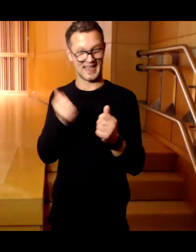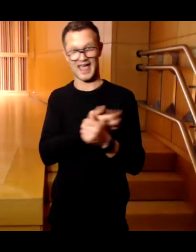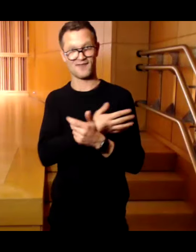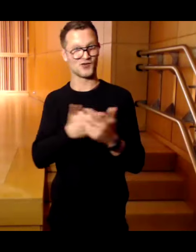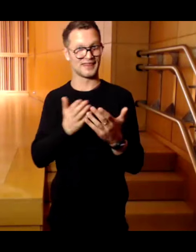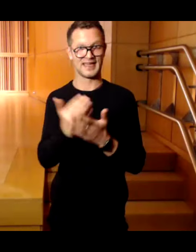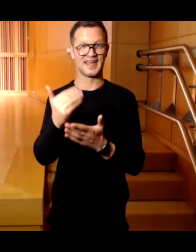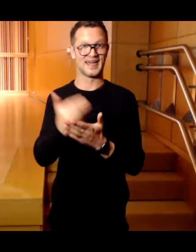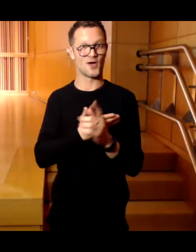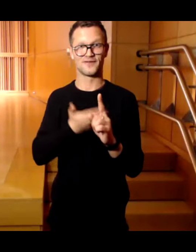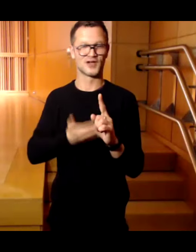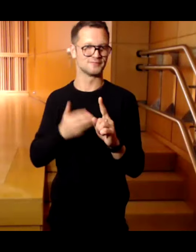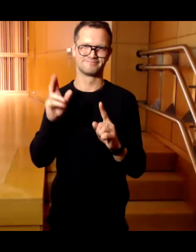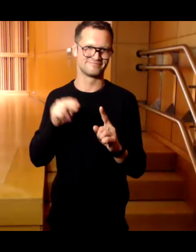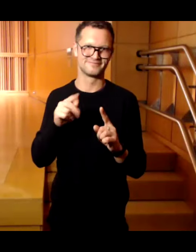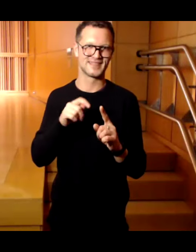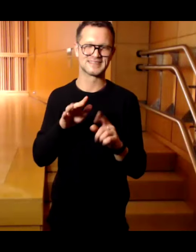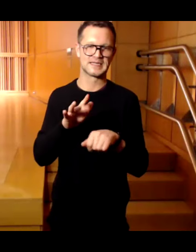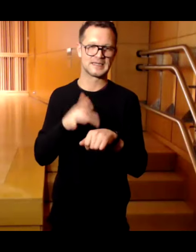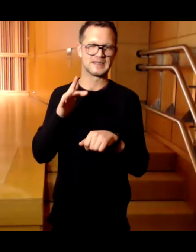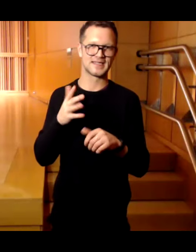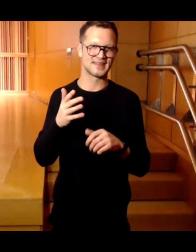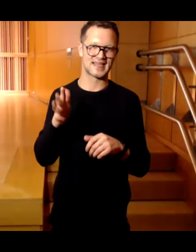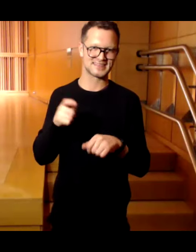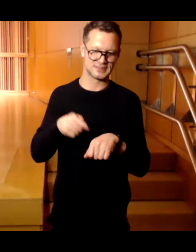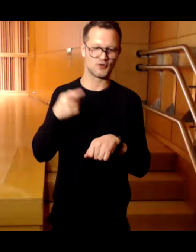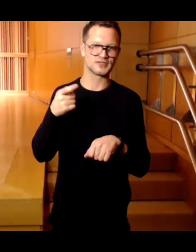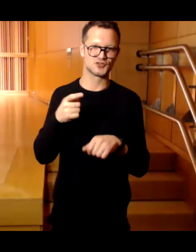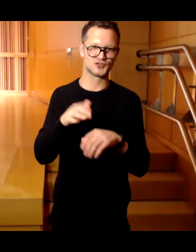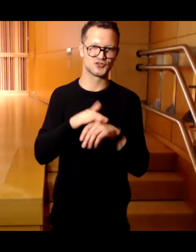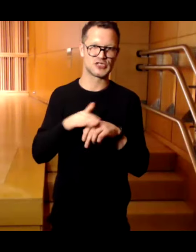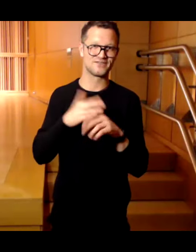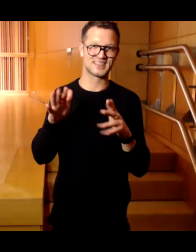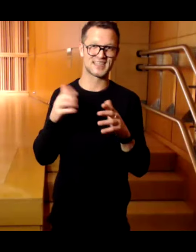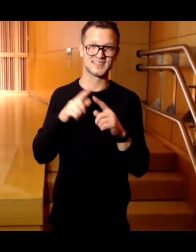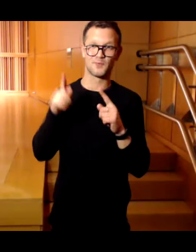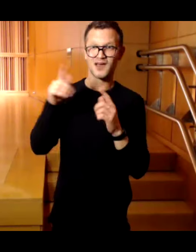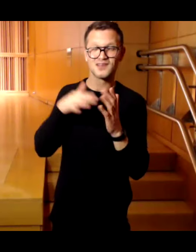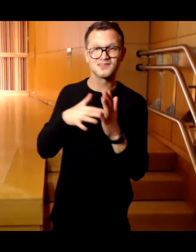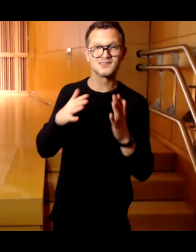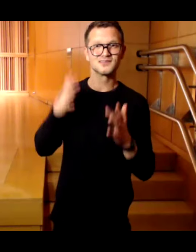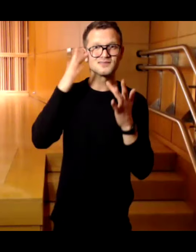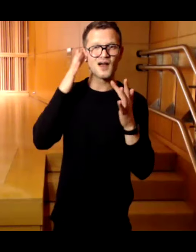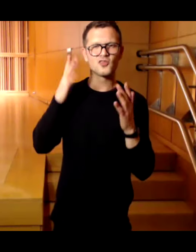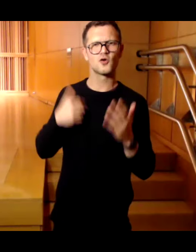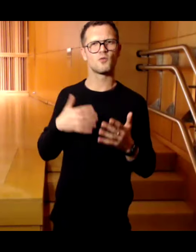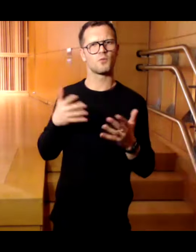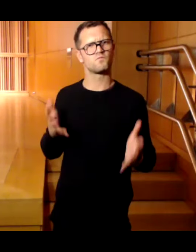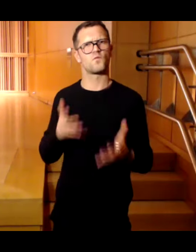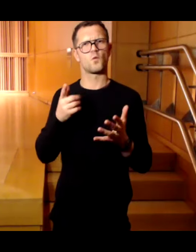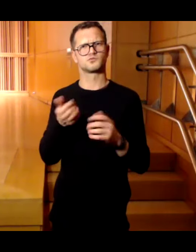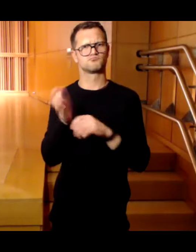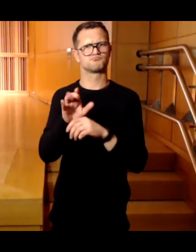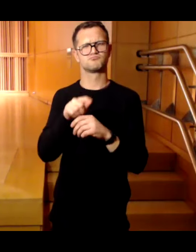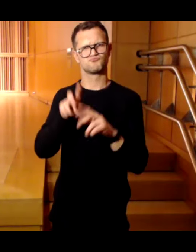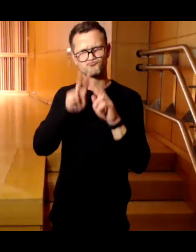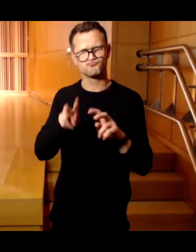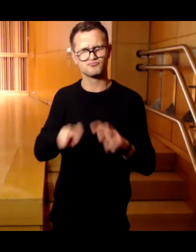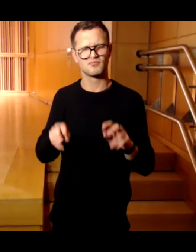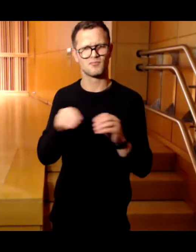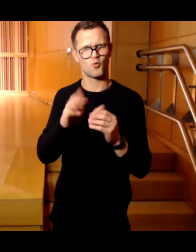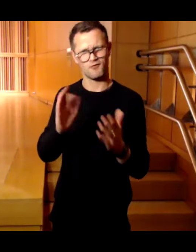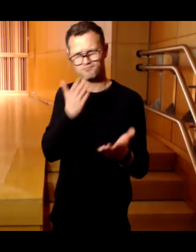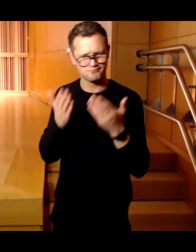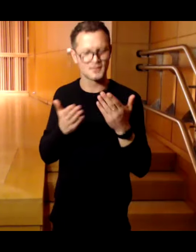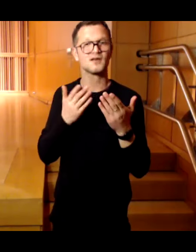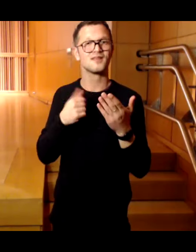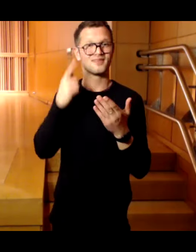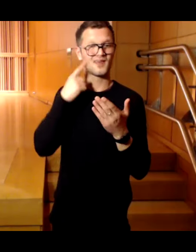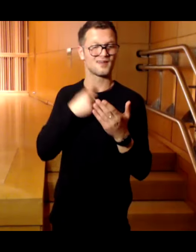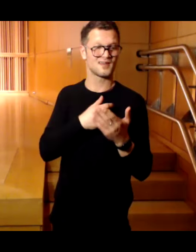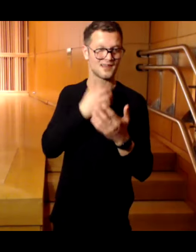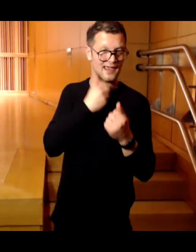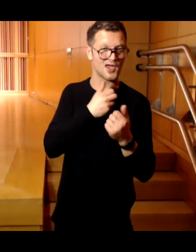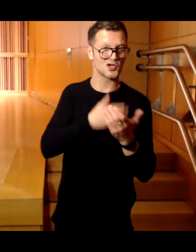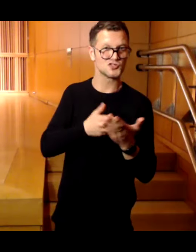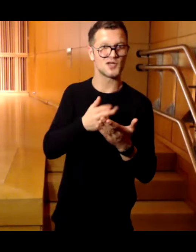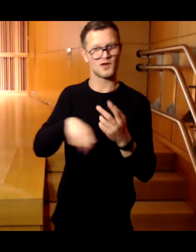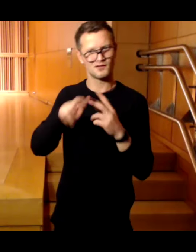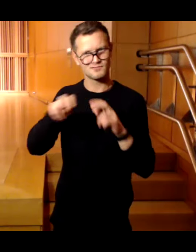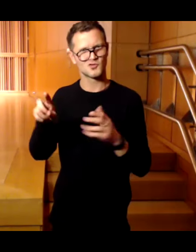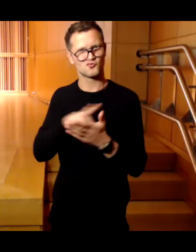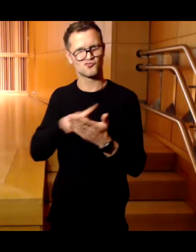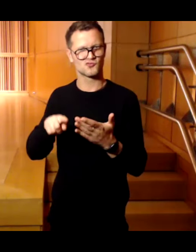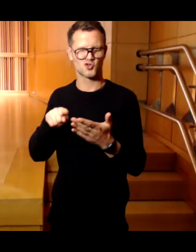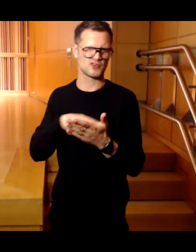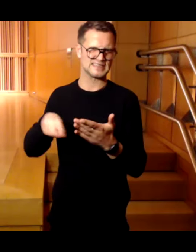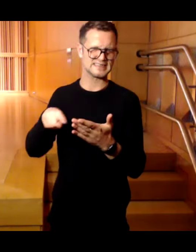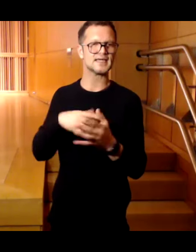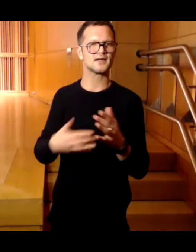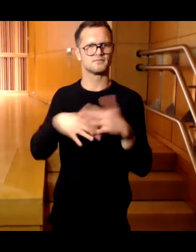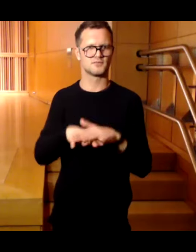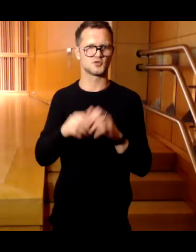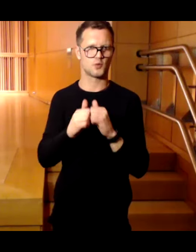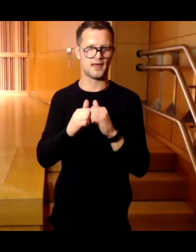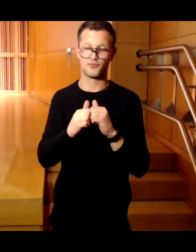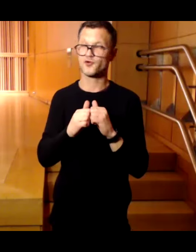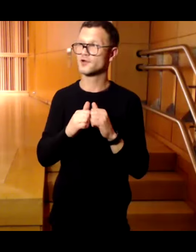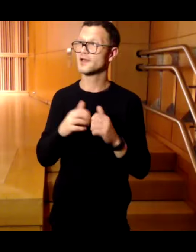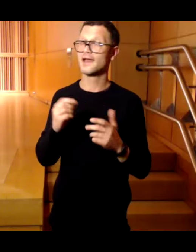But it's enough to say that we're in the company of a scholar who makes you think harder, listen closer, and believe that rigorous thought and genuine care belong together, a conviction that, unsurprisingly, she carries forward having been a student of Robert Reed Favre.